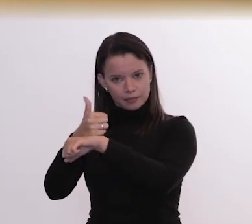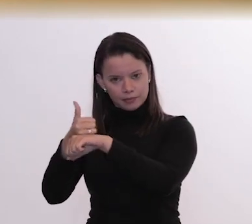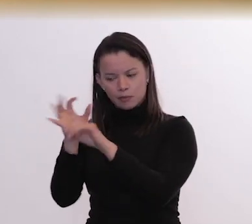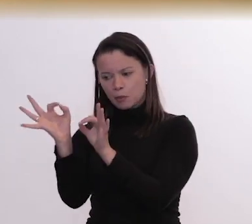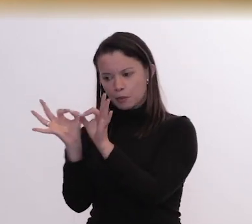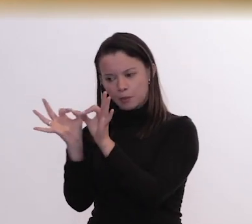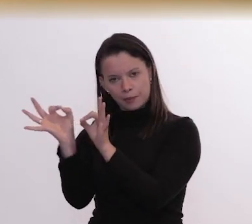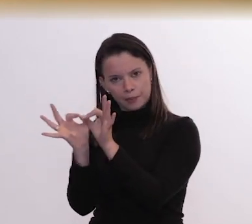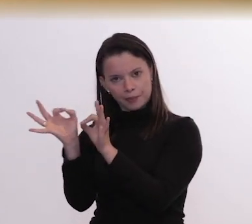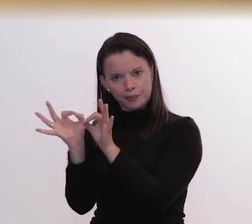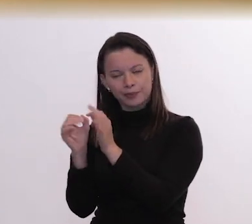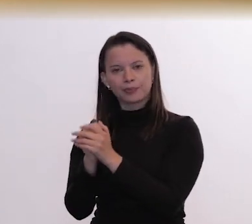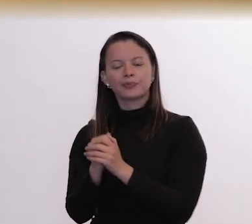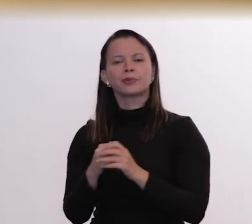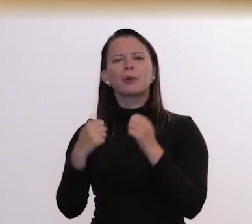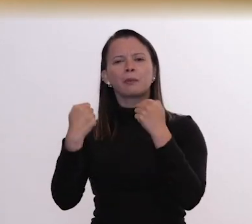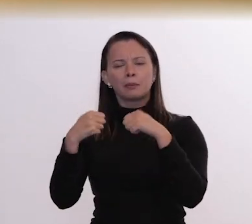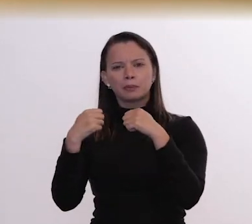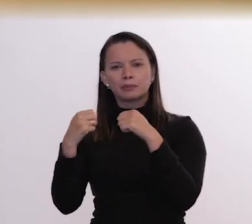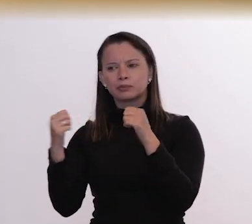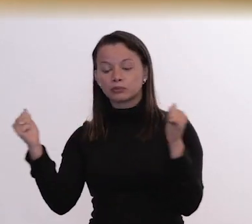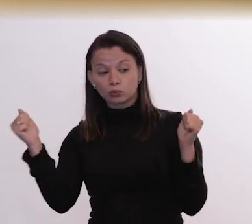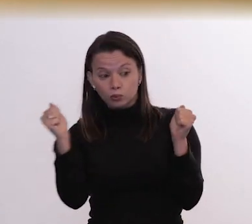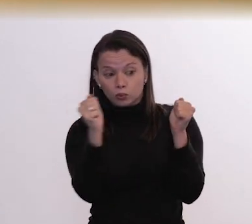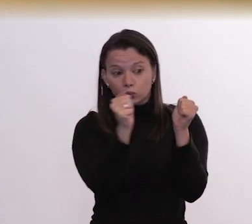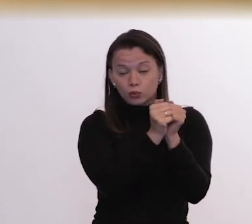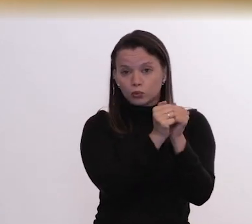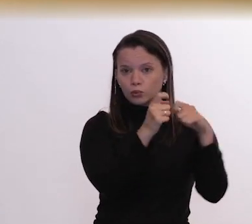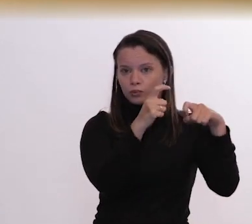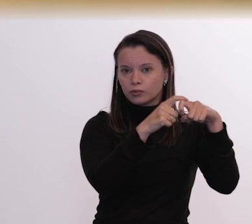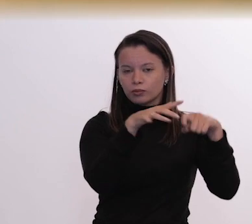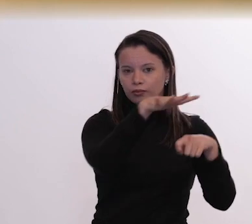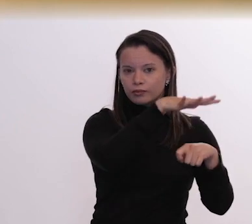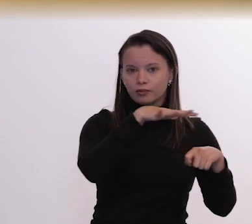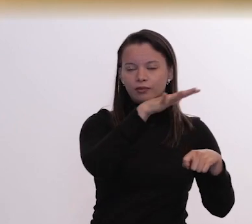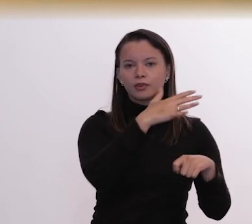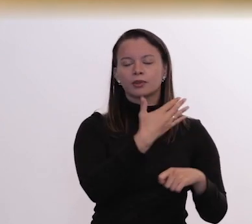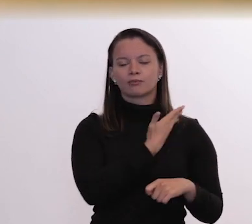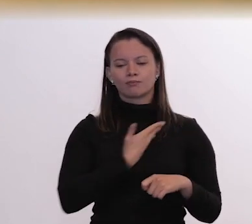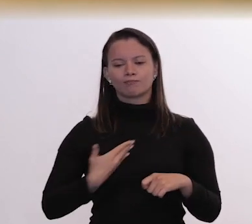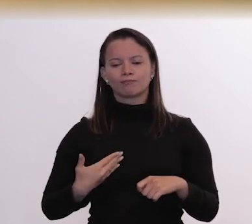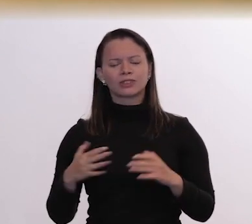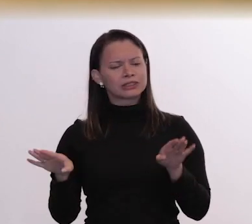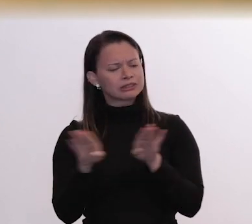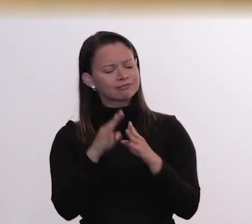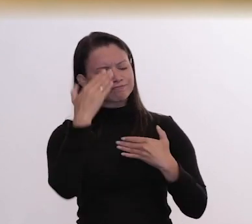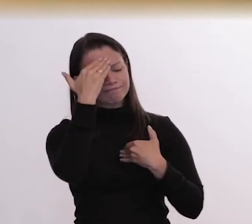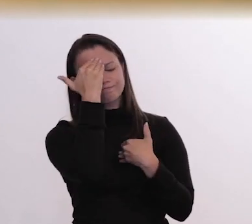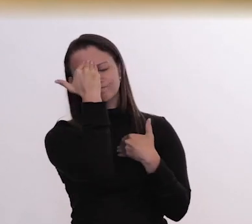must be connected to public health. And I want to thank you for this opportunity